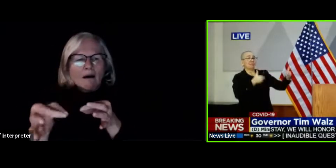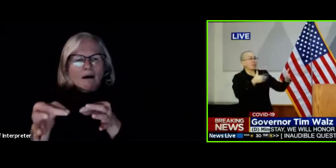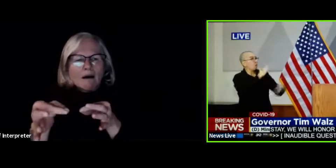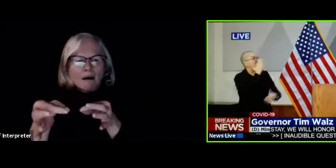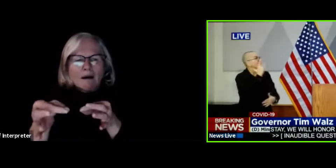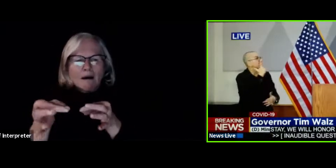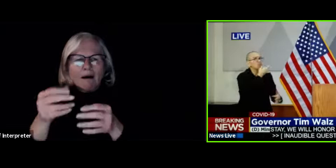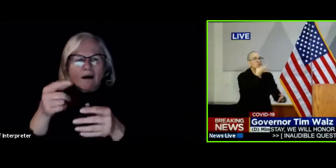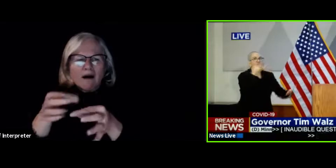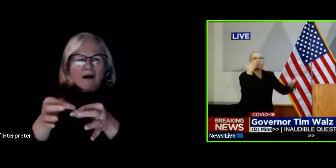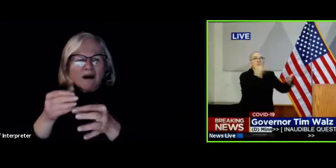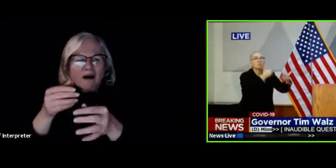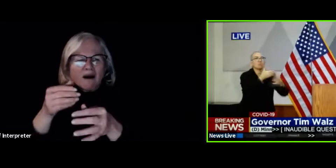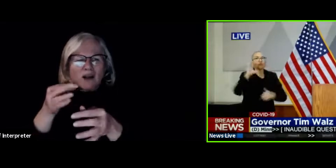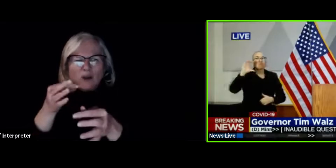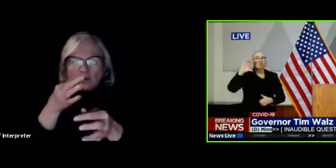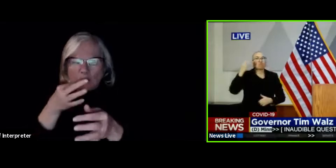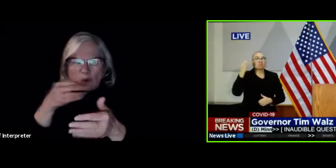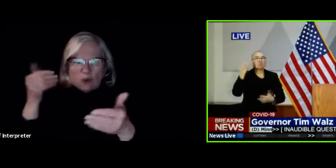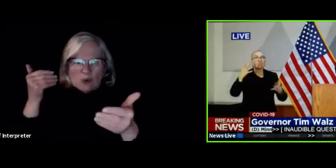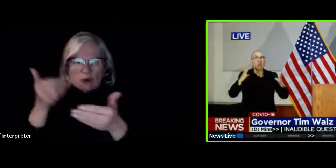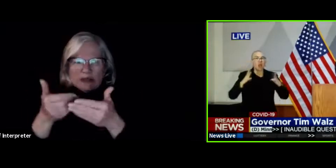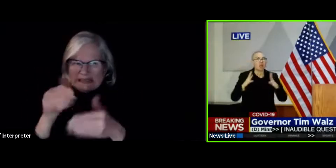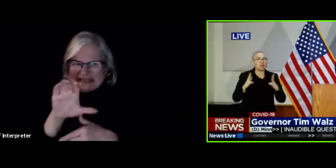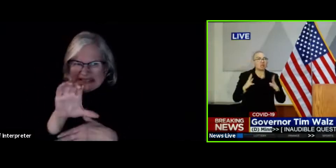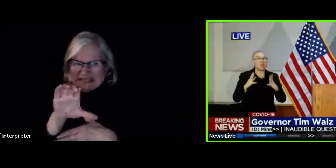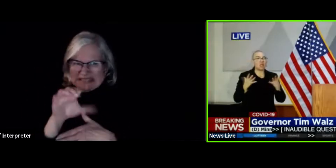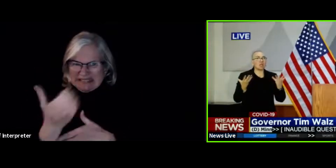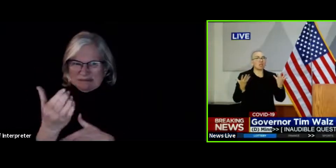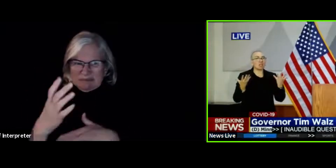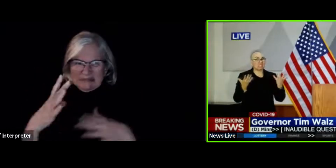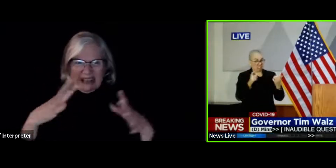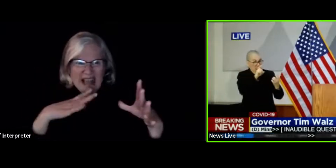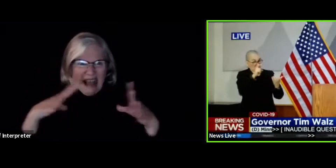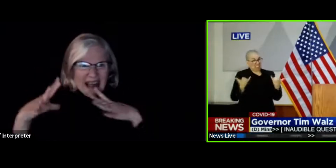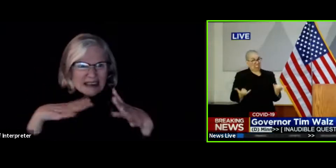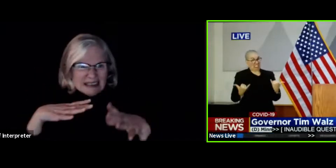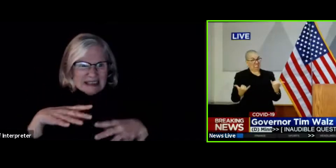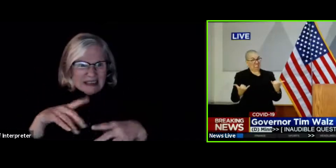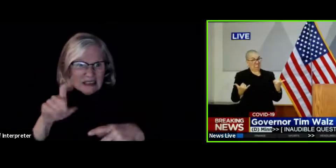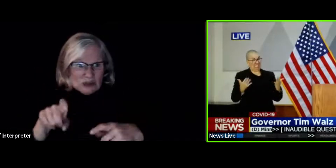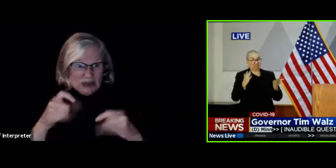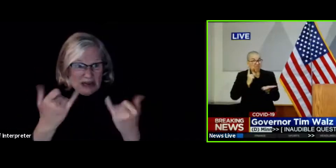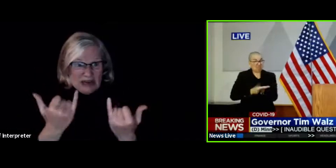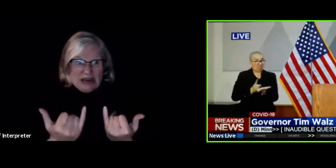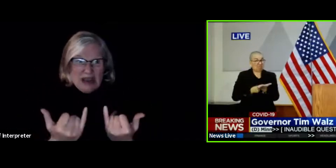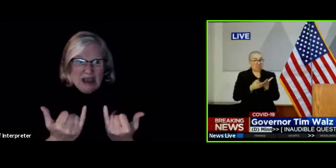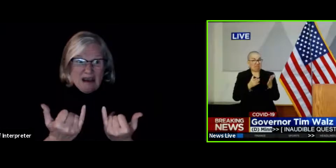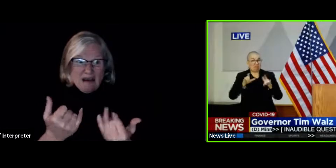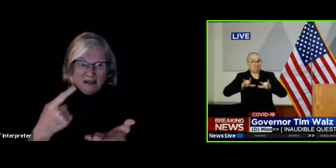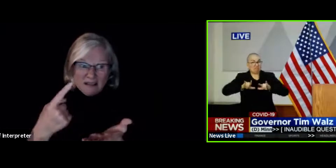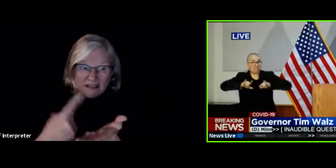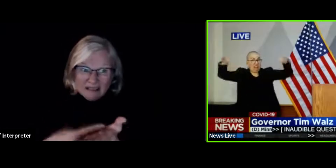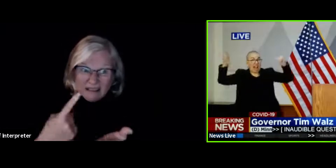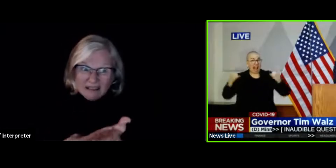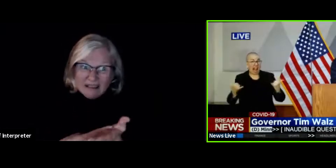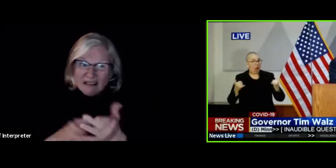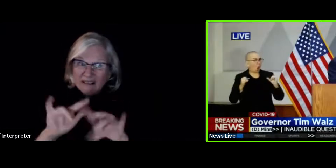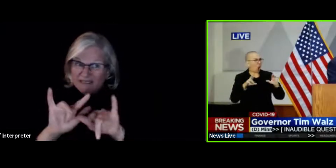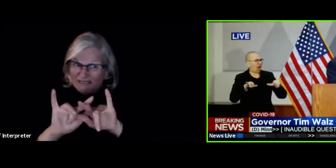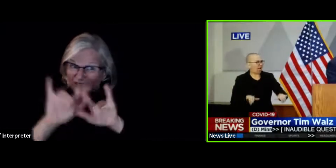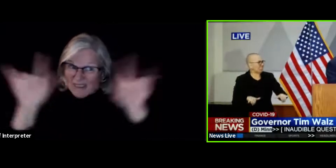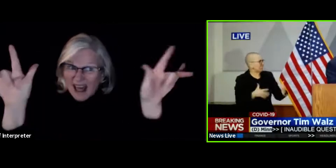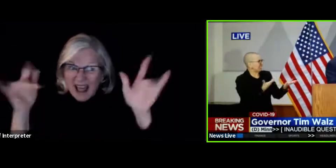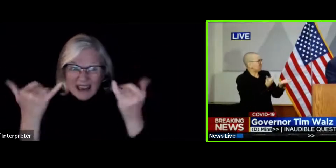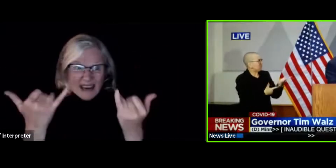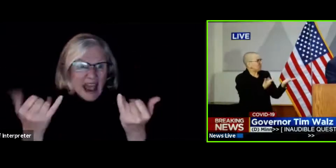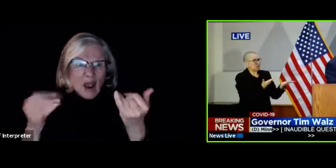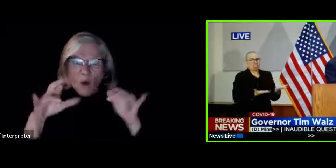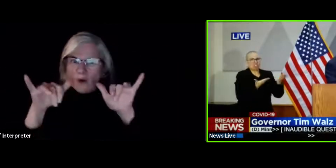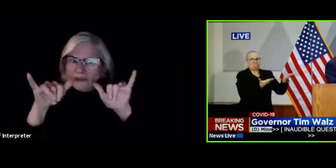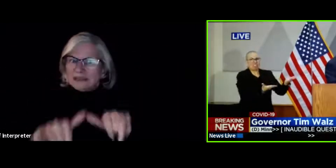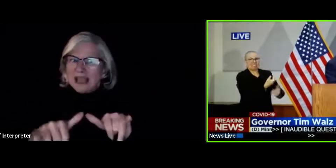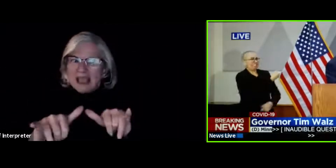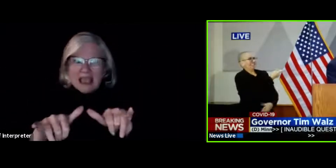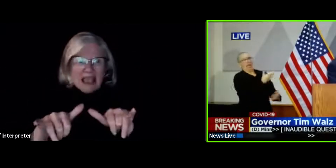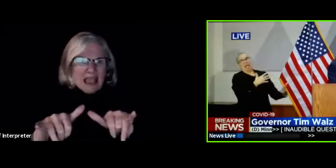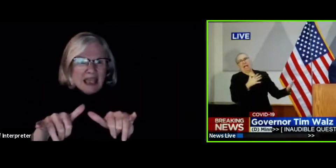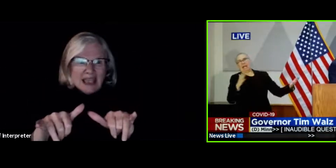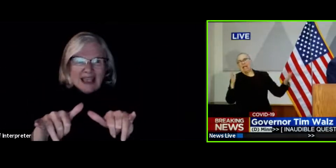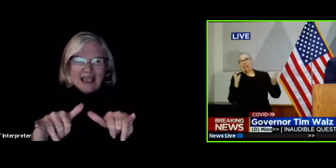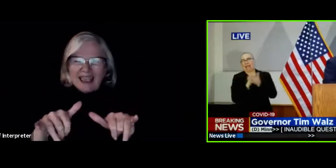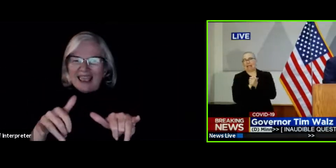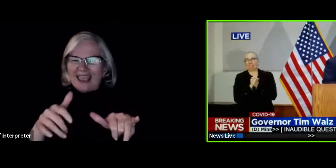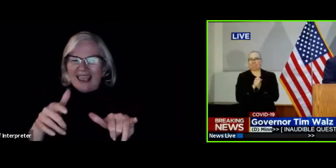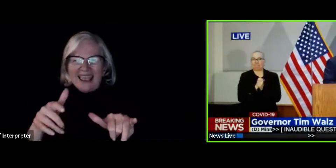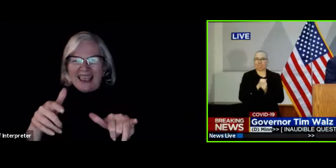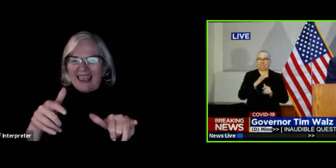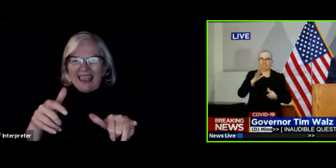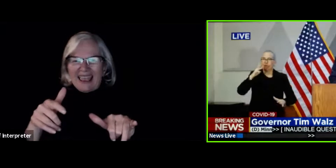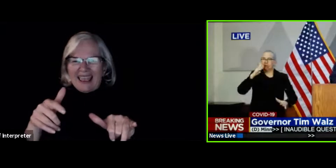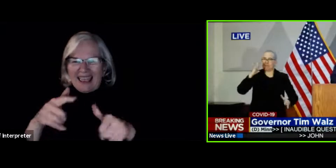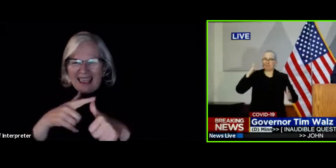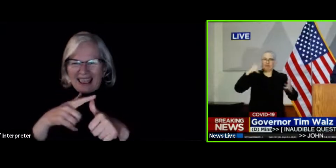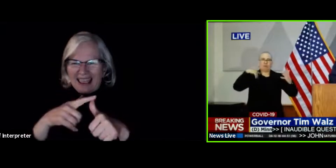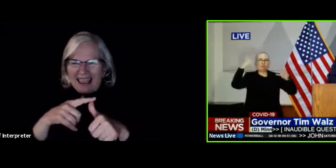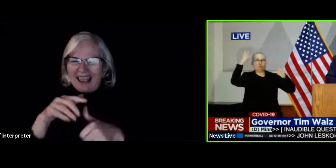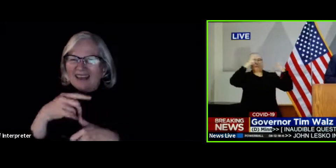≫ JOHN LLITHGOW AS THE GRINCH IN "FOOTLOOSE," THE